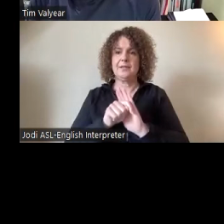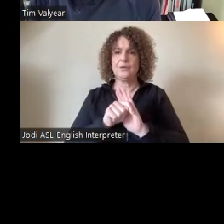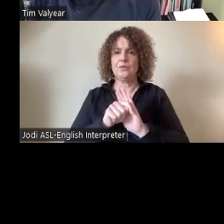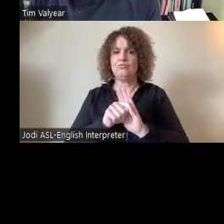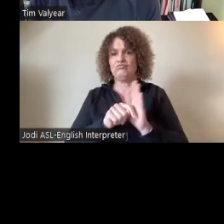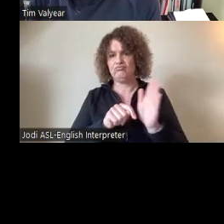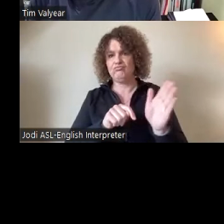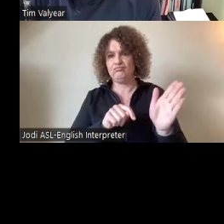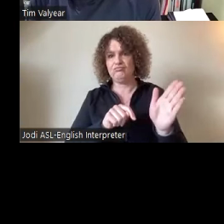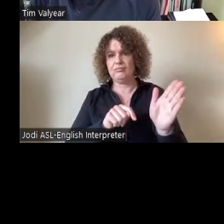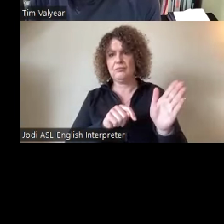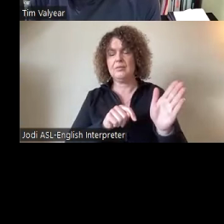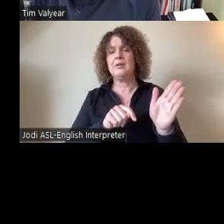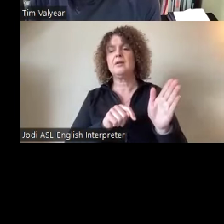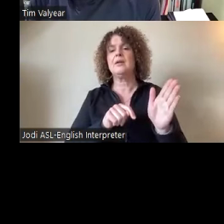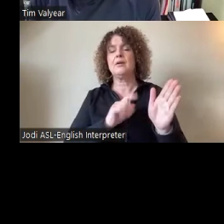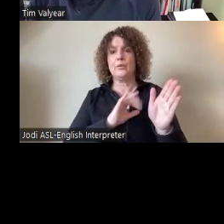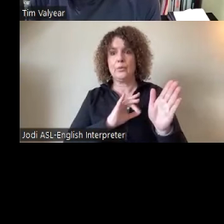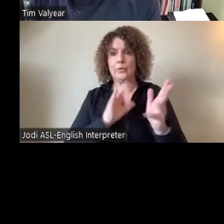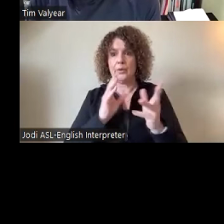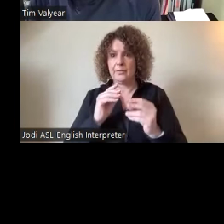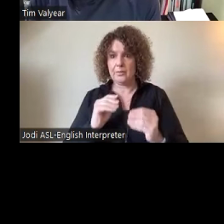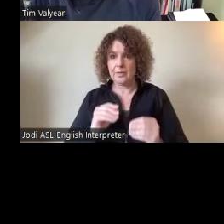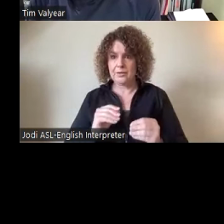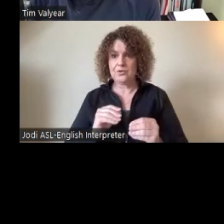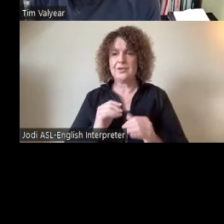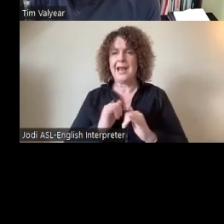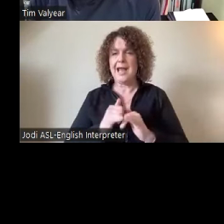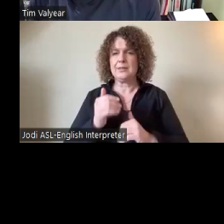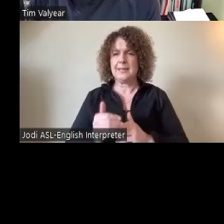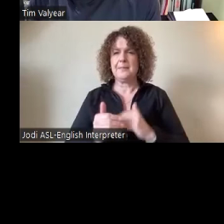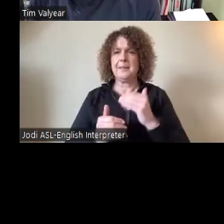it's the BTNX rapid response that most were given. It's a